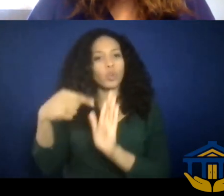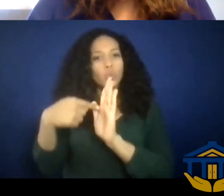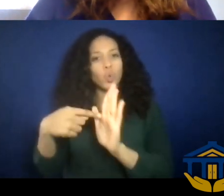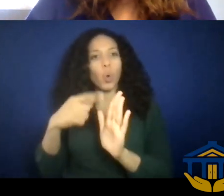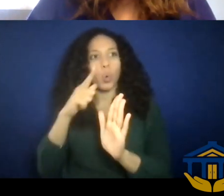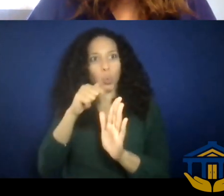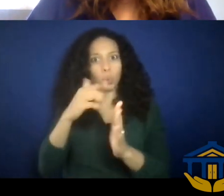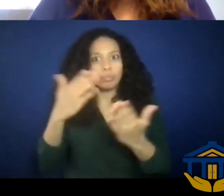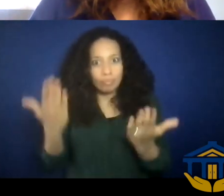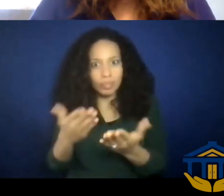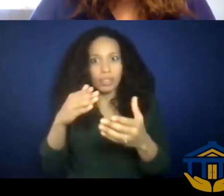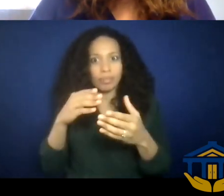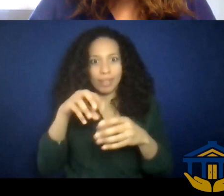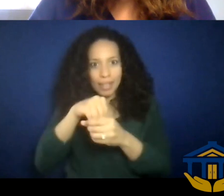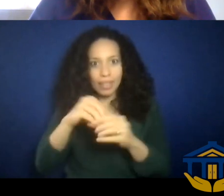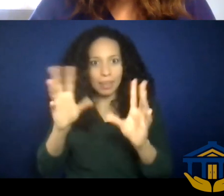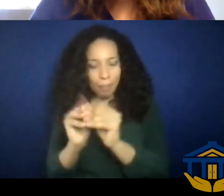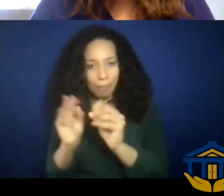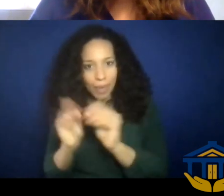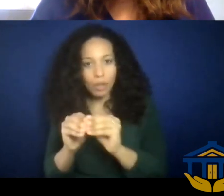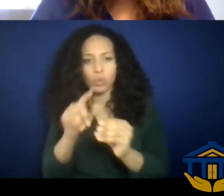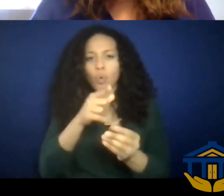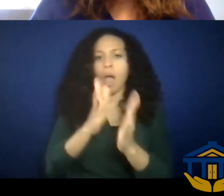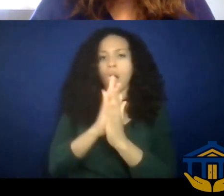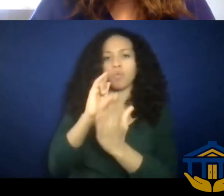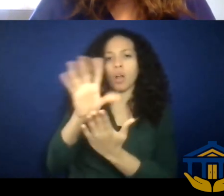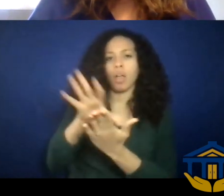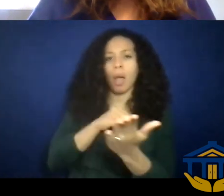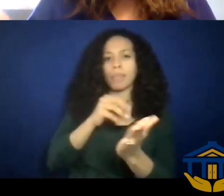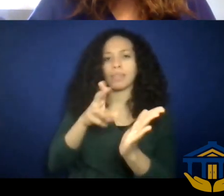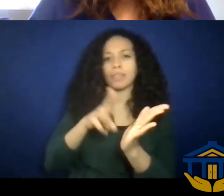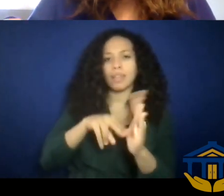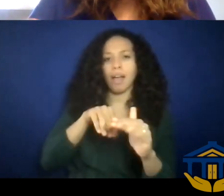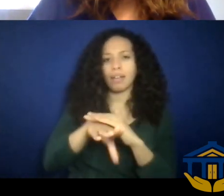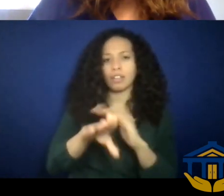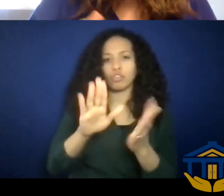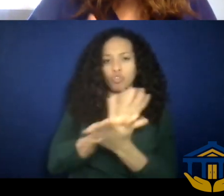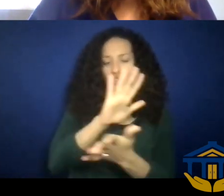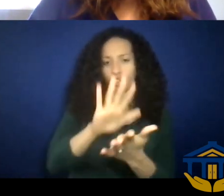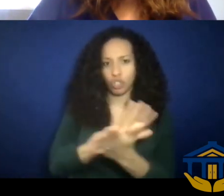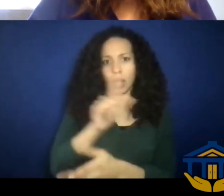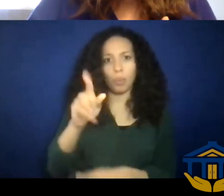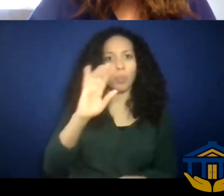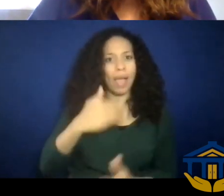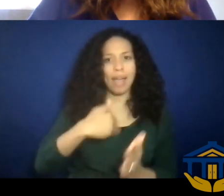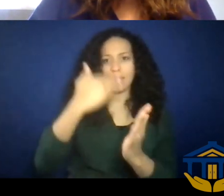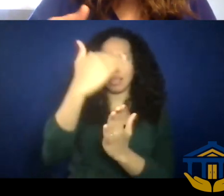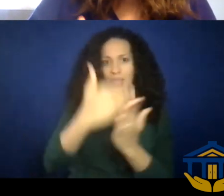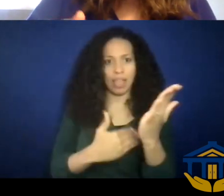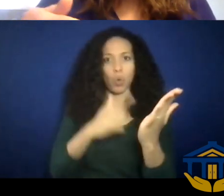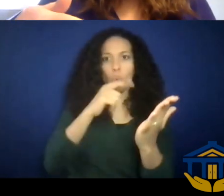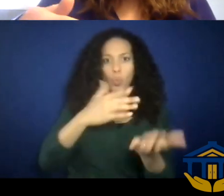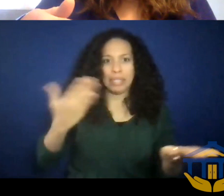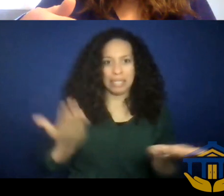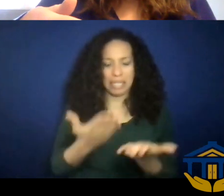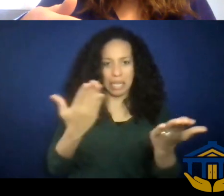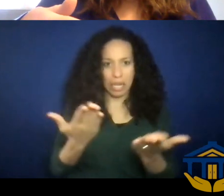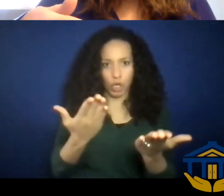it would have a list of everyone in attendance and underneath the sign ins of, you know,